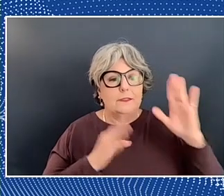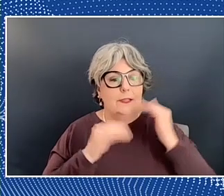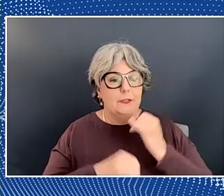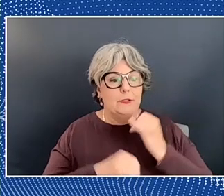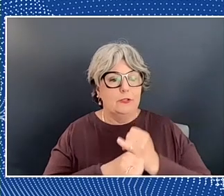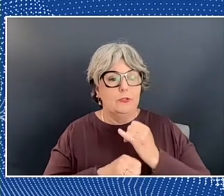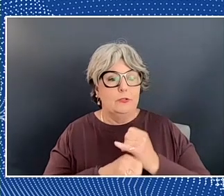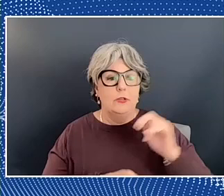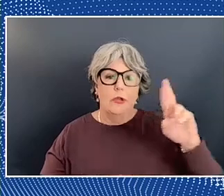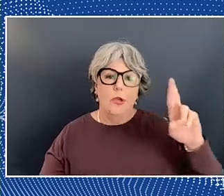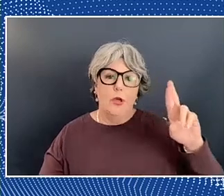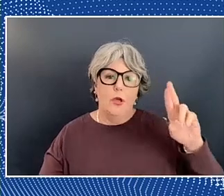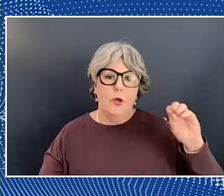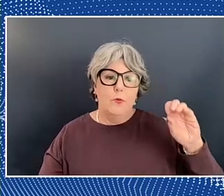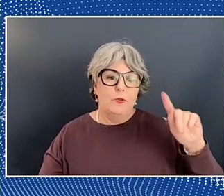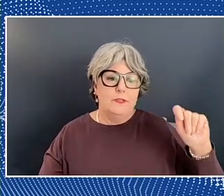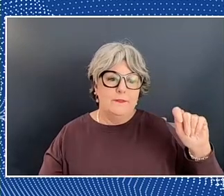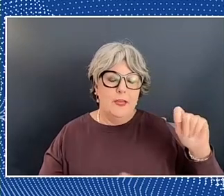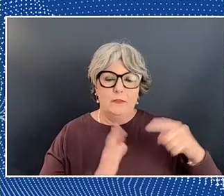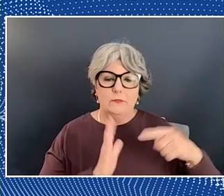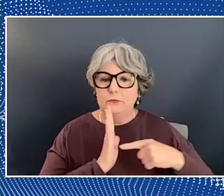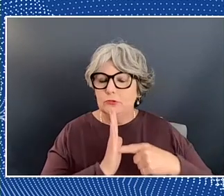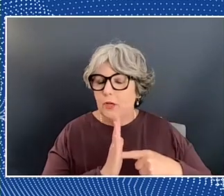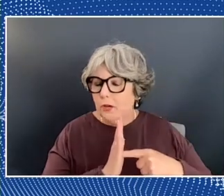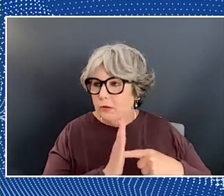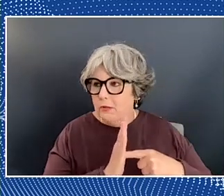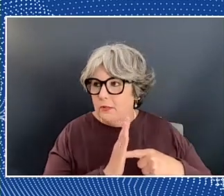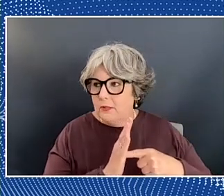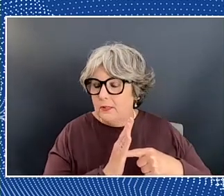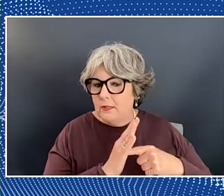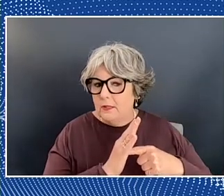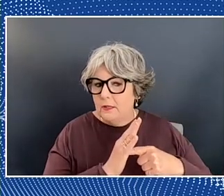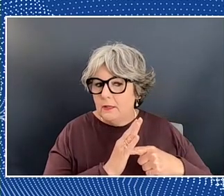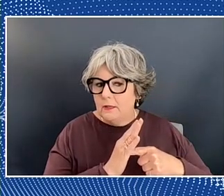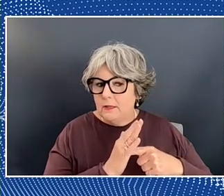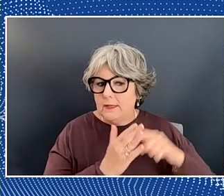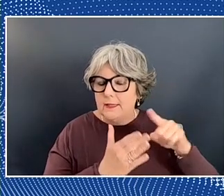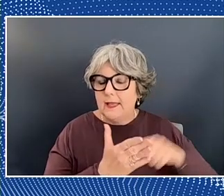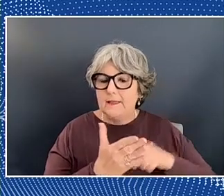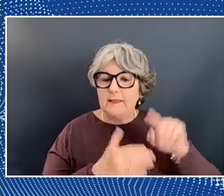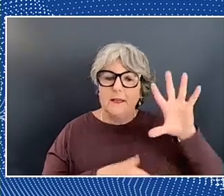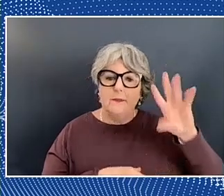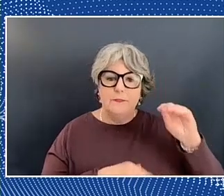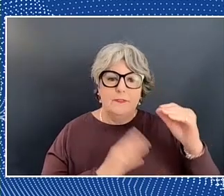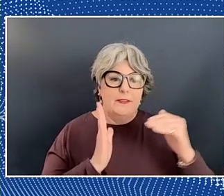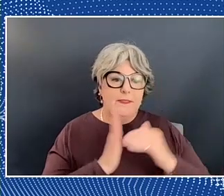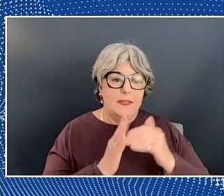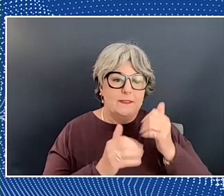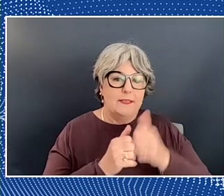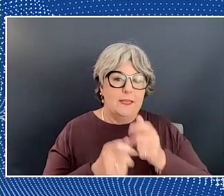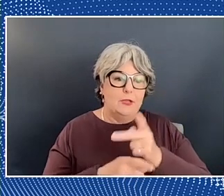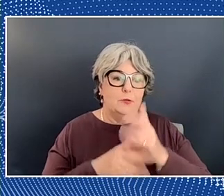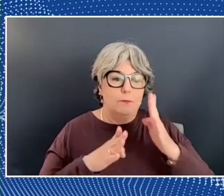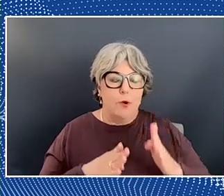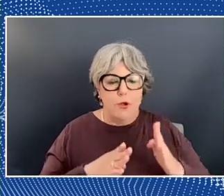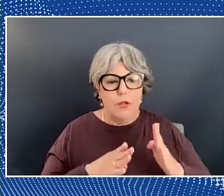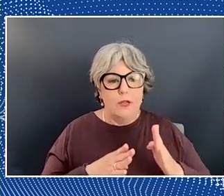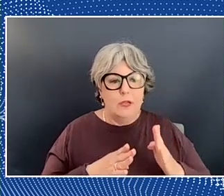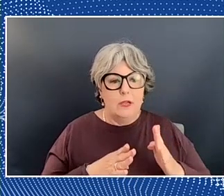brief shows that counseling up to $50,000 of student loan debt per borrower will immediately increase the wealth of Black